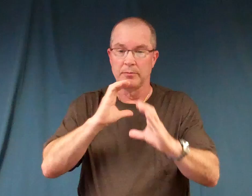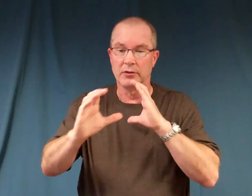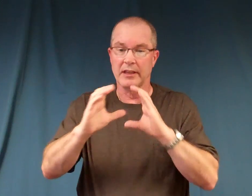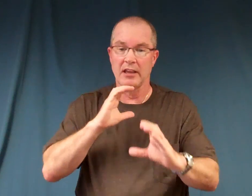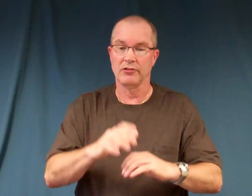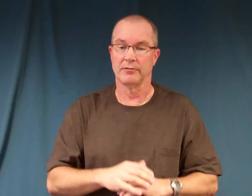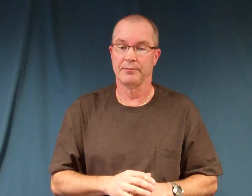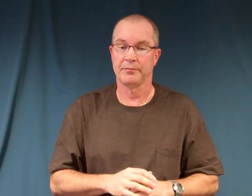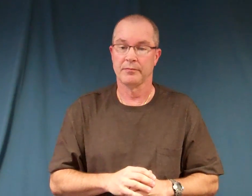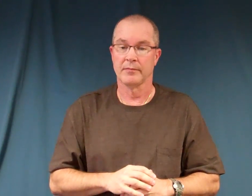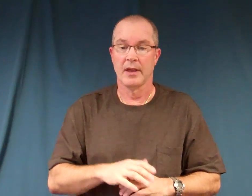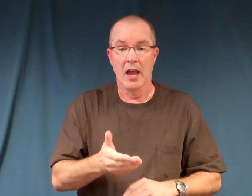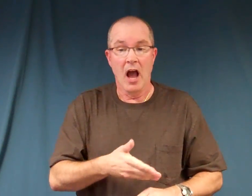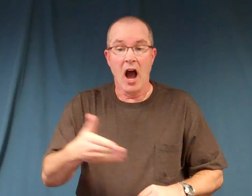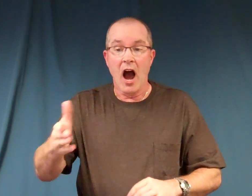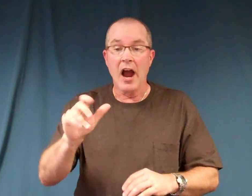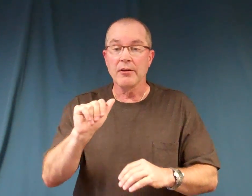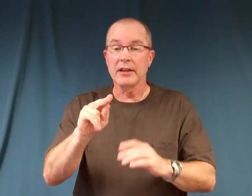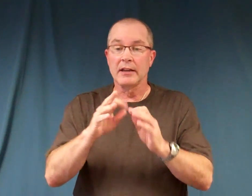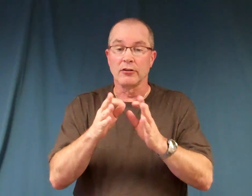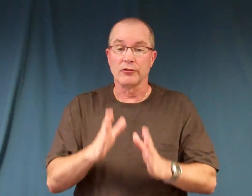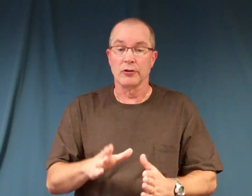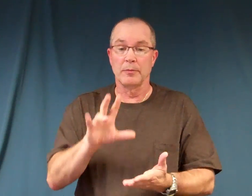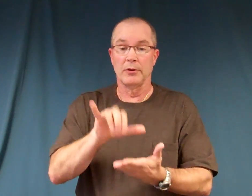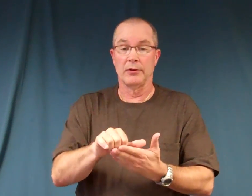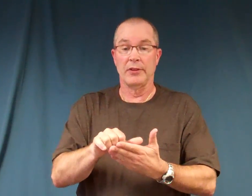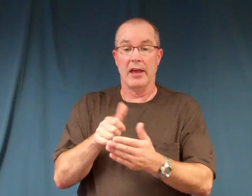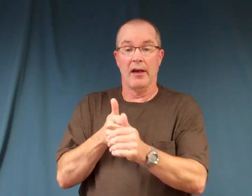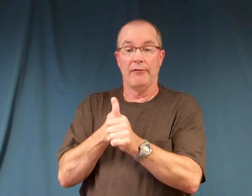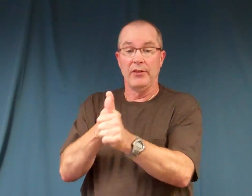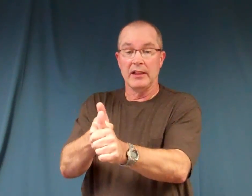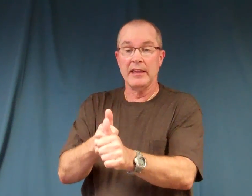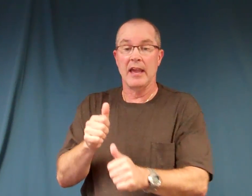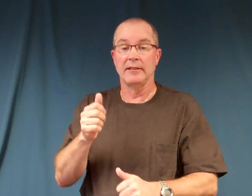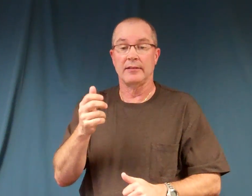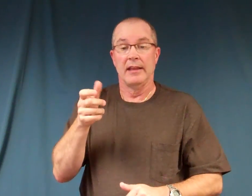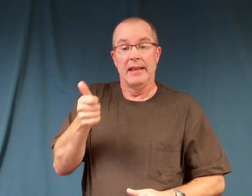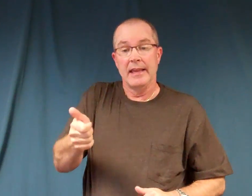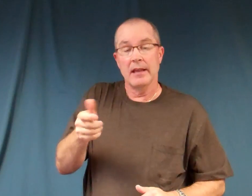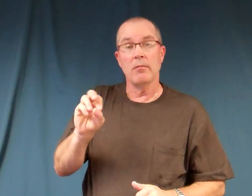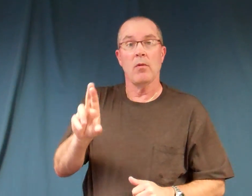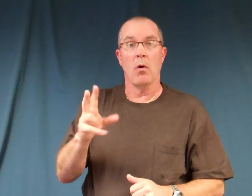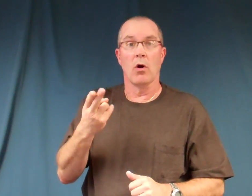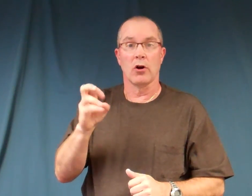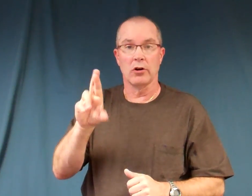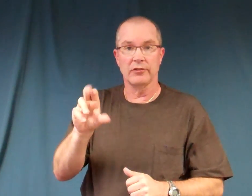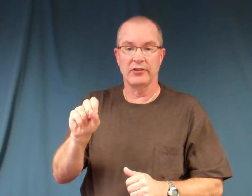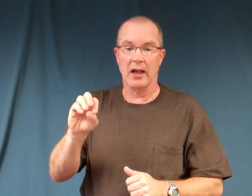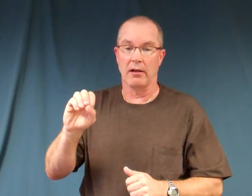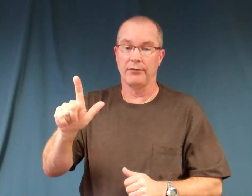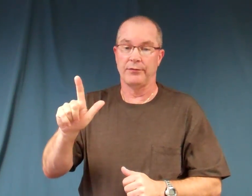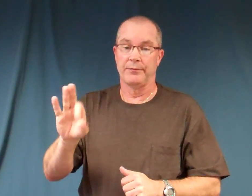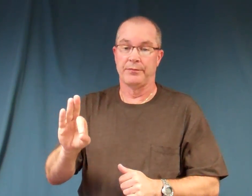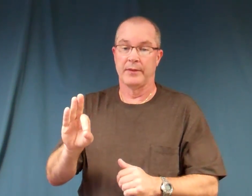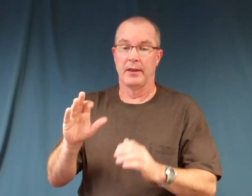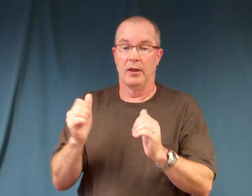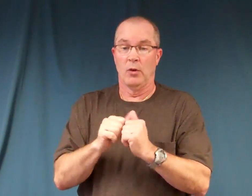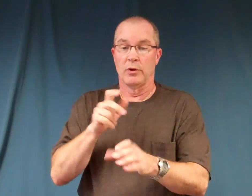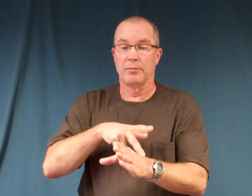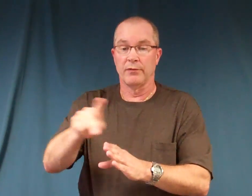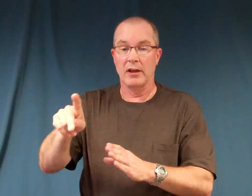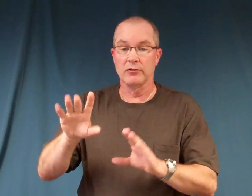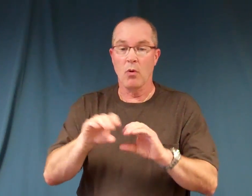communication. Hiring an interpreter that affiliates him or herself with a professional